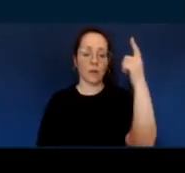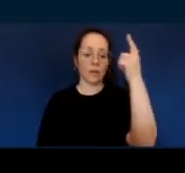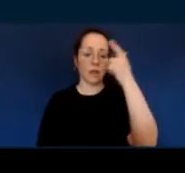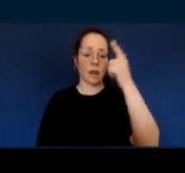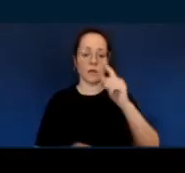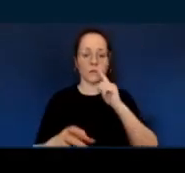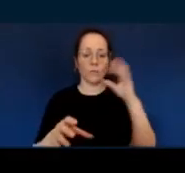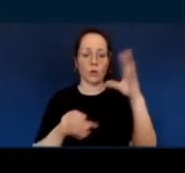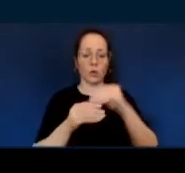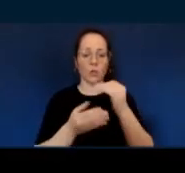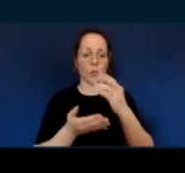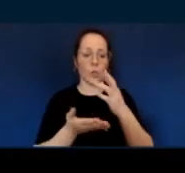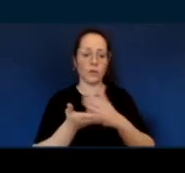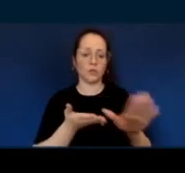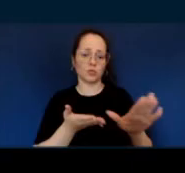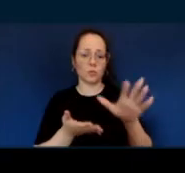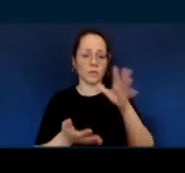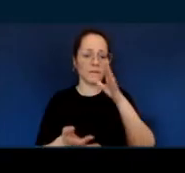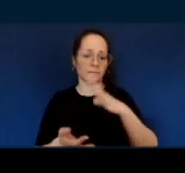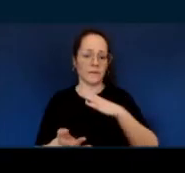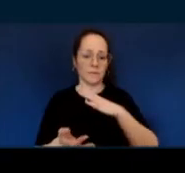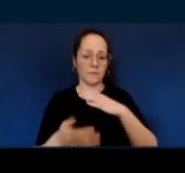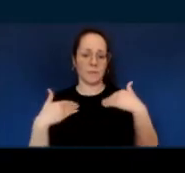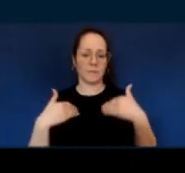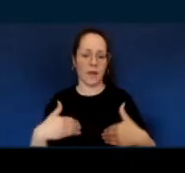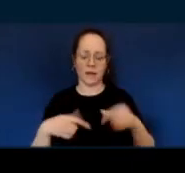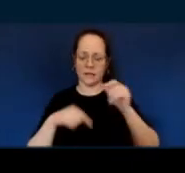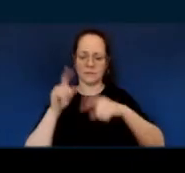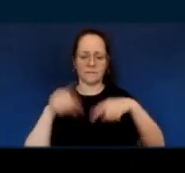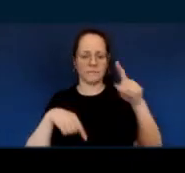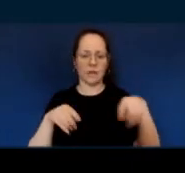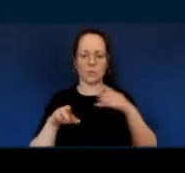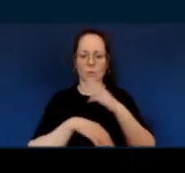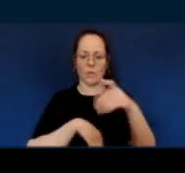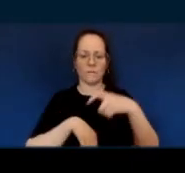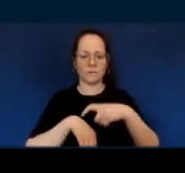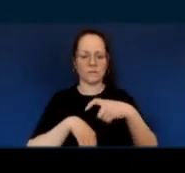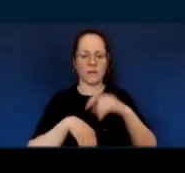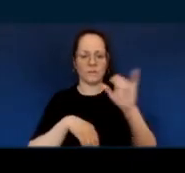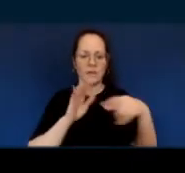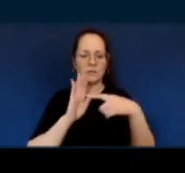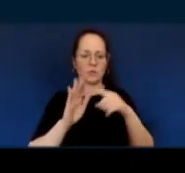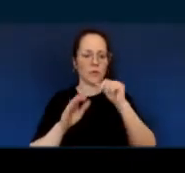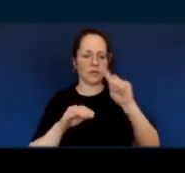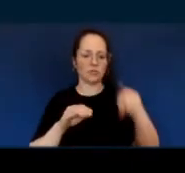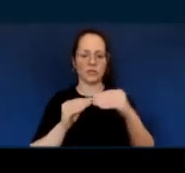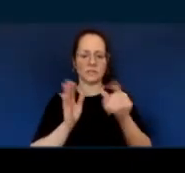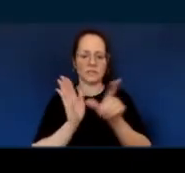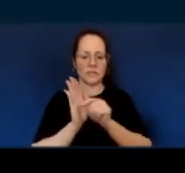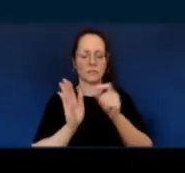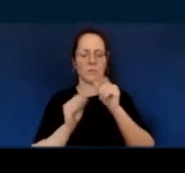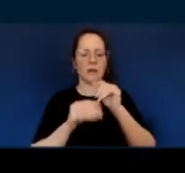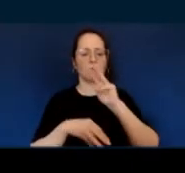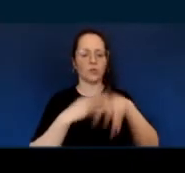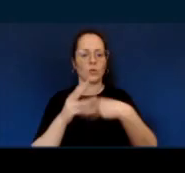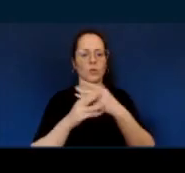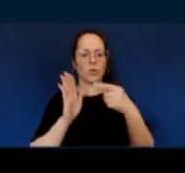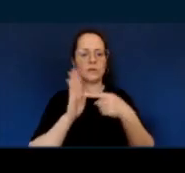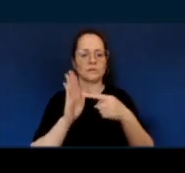EXCLUDING THE FEMALE BODY HAS BEEN VARIABLE OVER TIME, THIS CAN BE SEEN NOT JUST IN SKELETONS AND TEXTBOOKS BUT IN REAL WORLD EXAMPLES THAT AFFECT OUR LIVES.